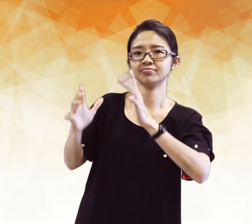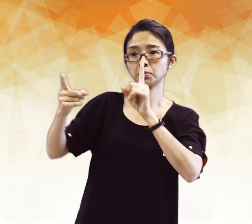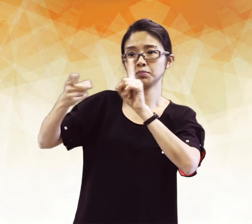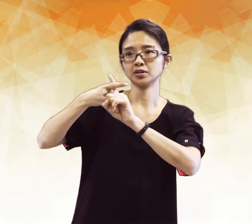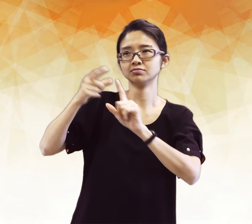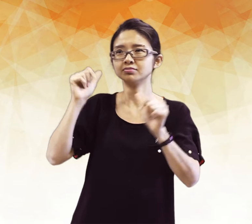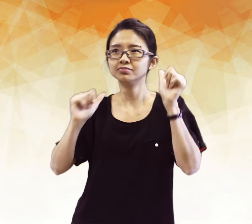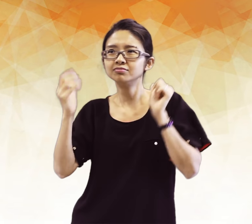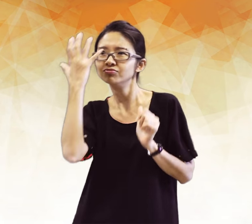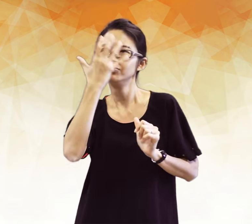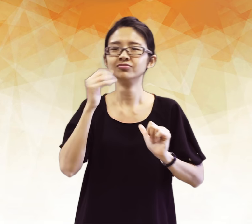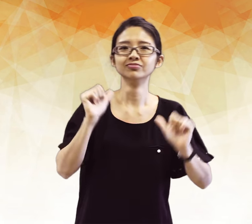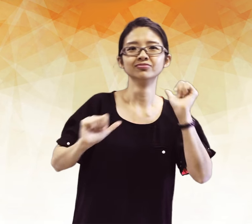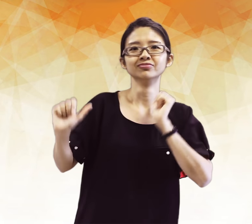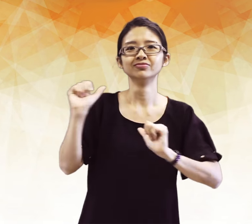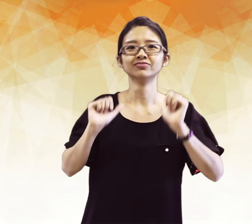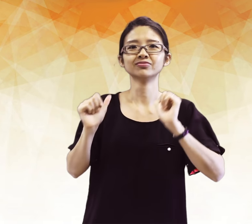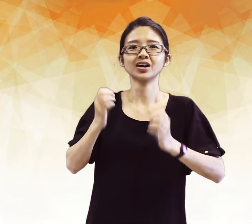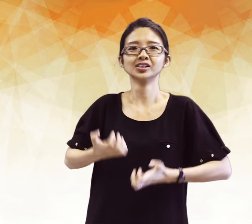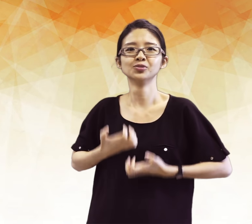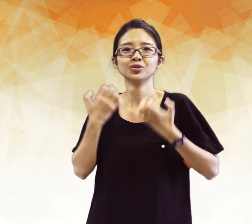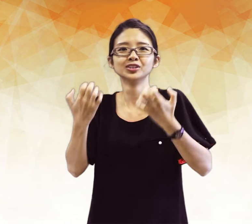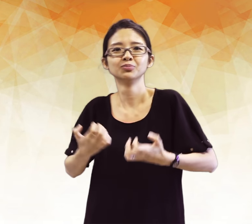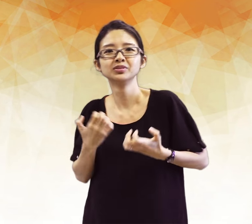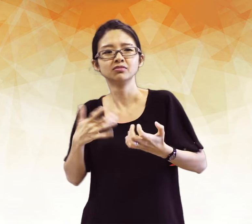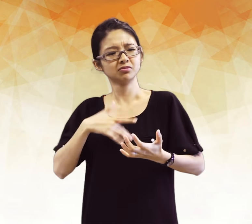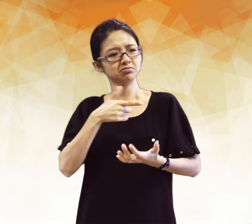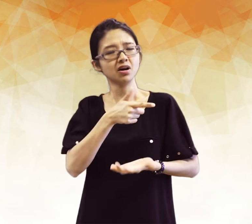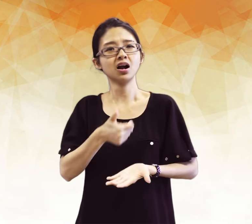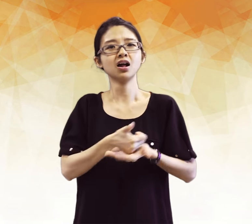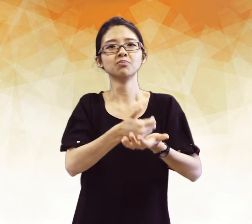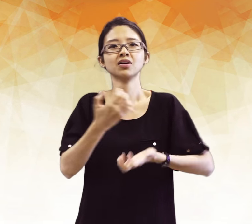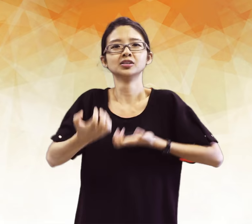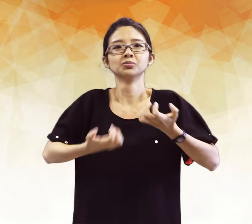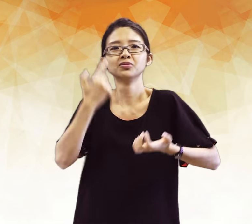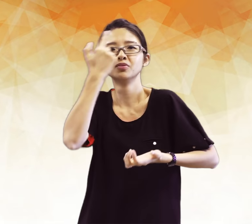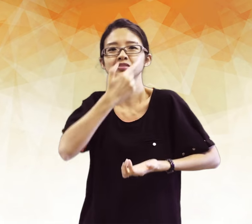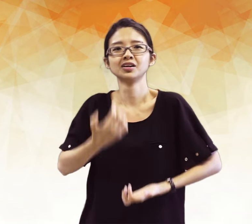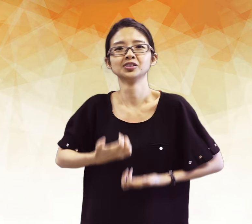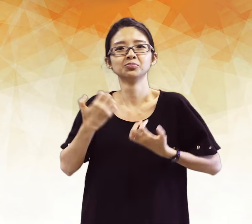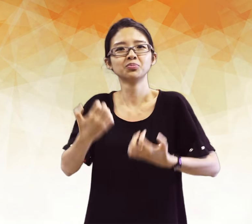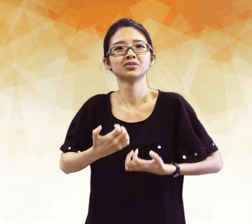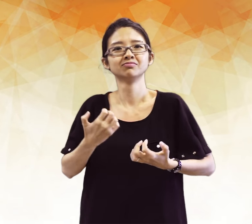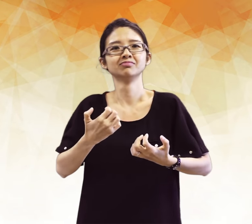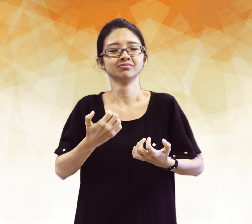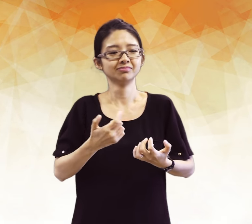Picking up sign language helps him to develop his expressive and emoting skills beautifully in acting.